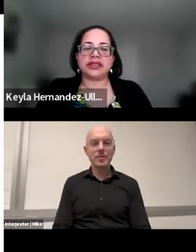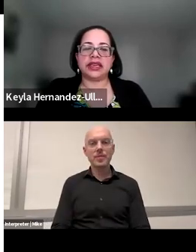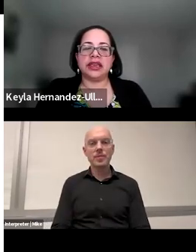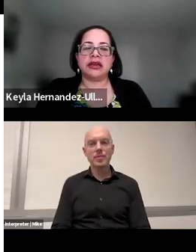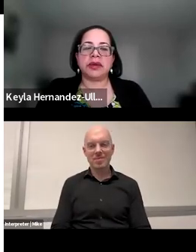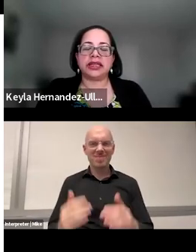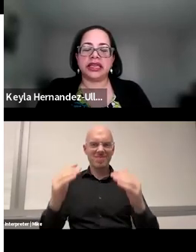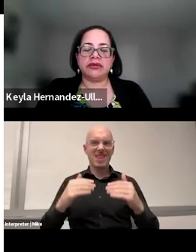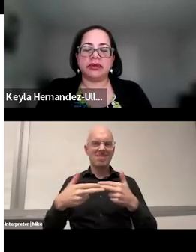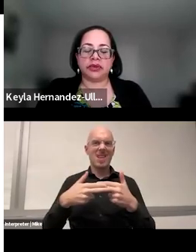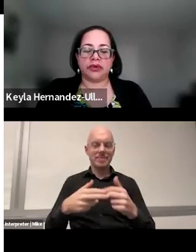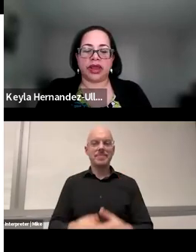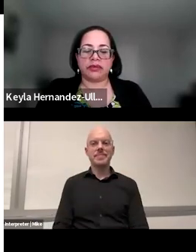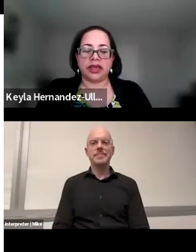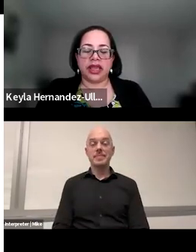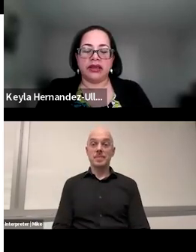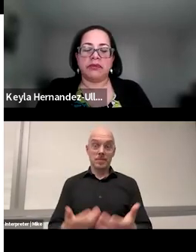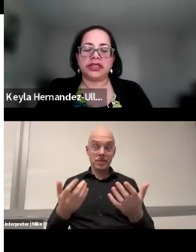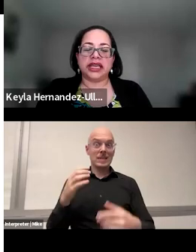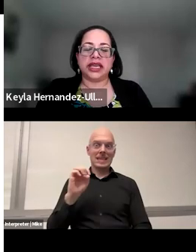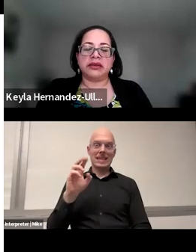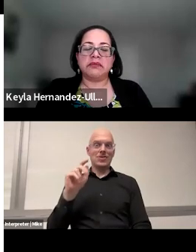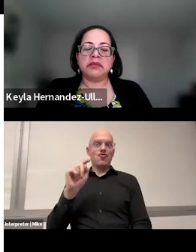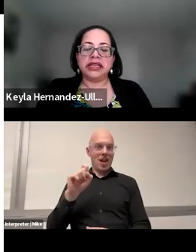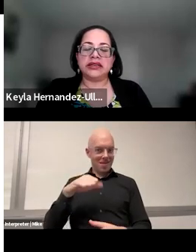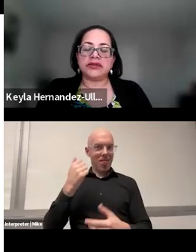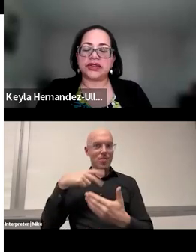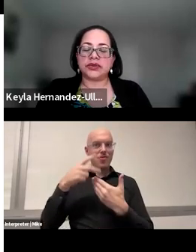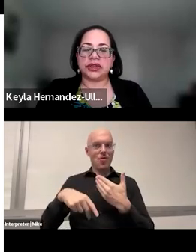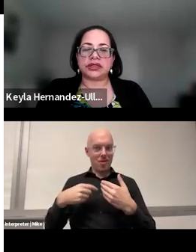Keyla Hernandez-Ulloa: We have a lot of information at the Fcc. About the E-rate program.